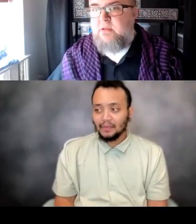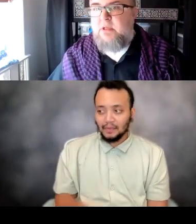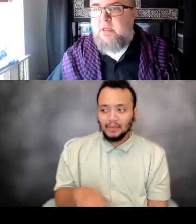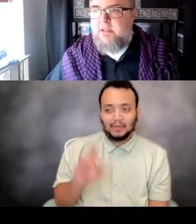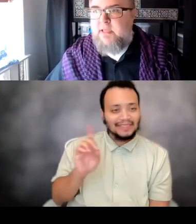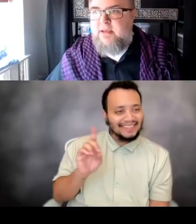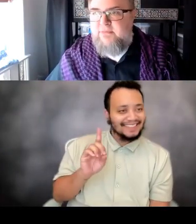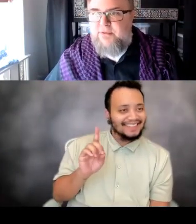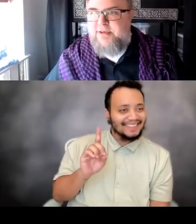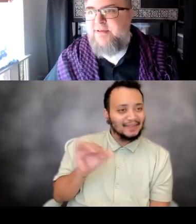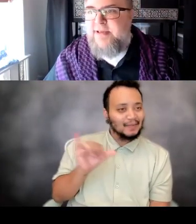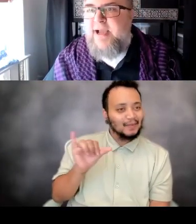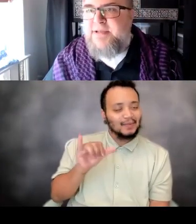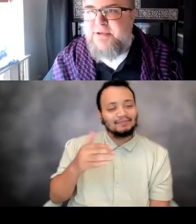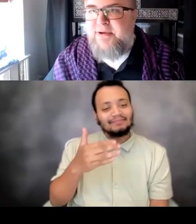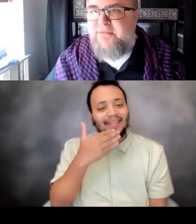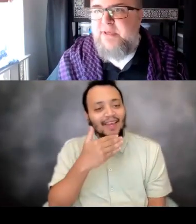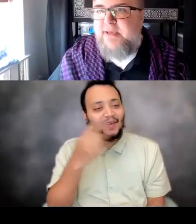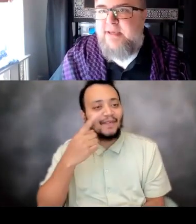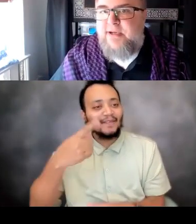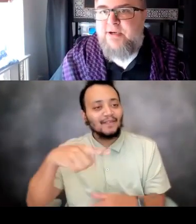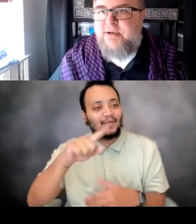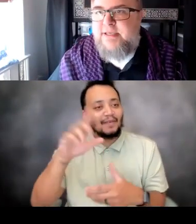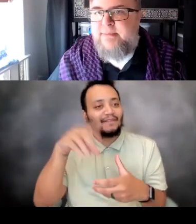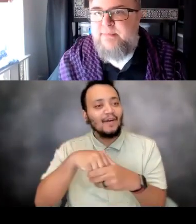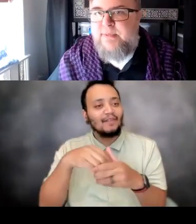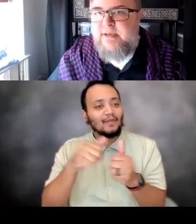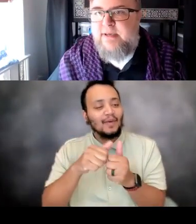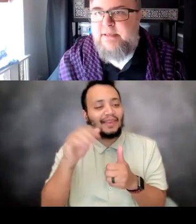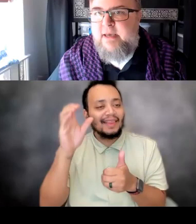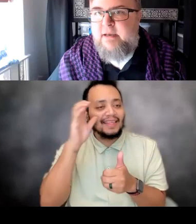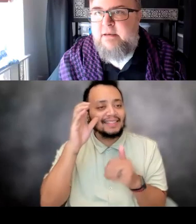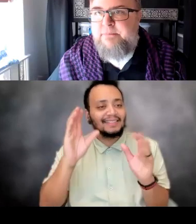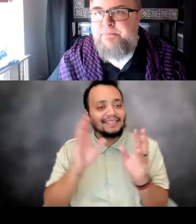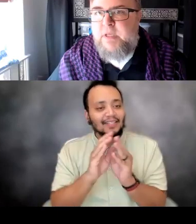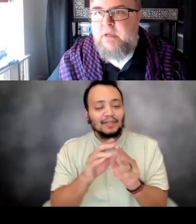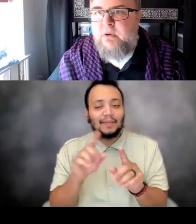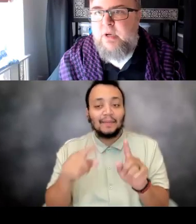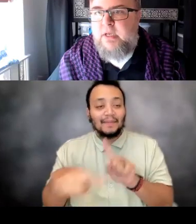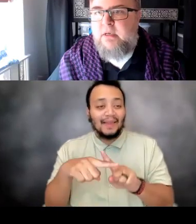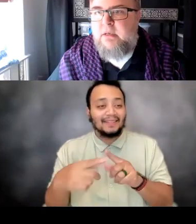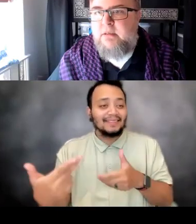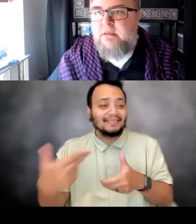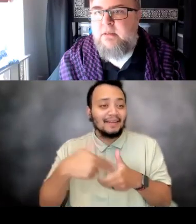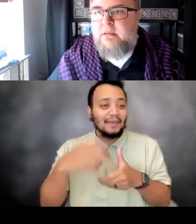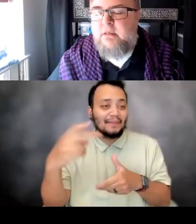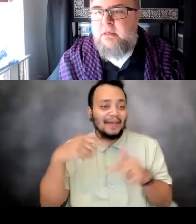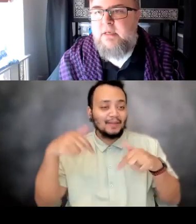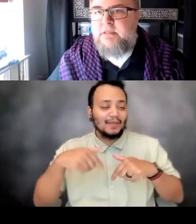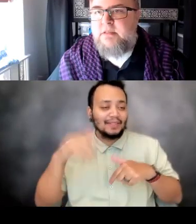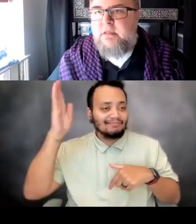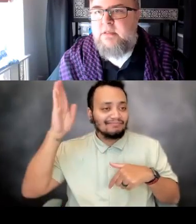so thank you for the extra of being here again. Great, excellent.